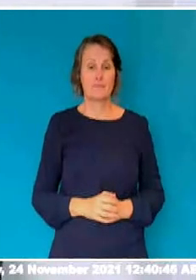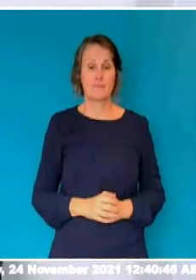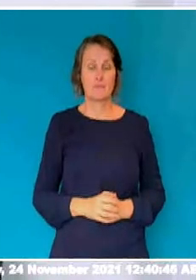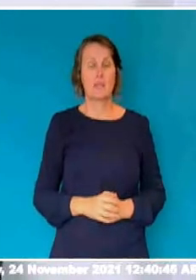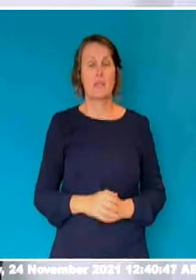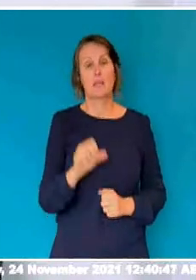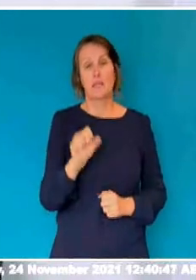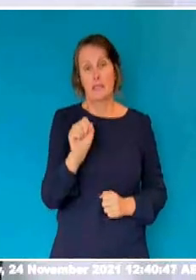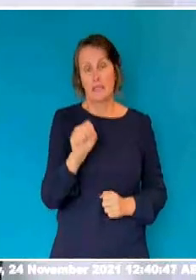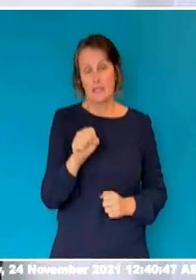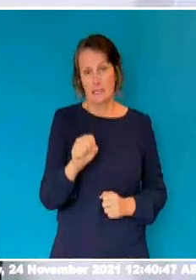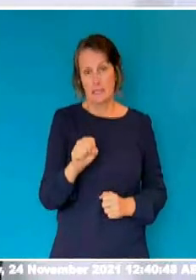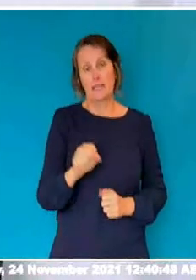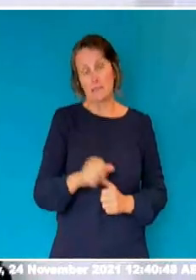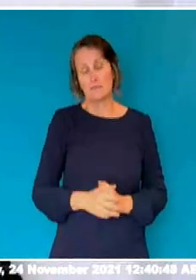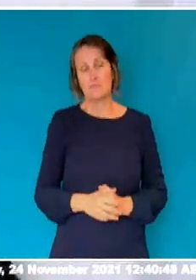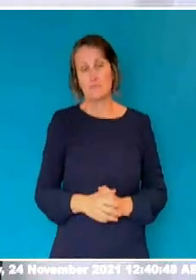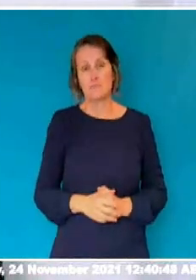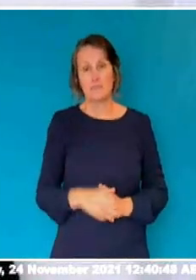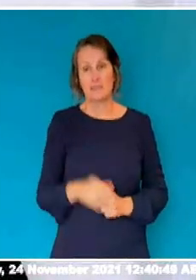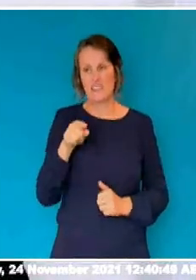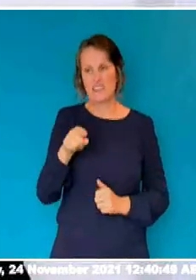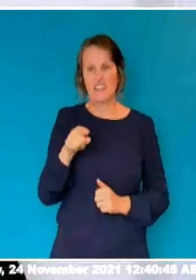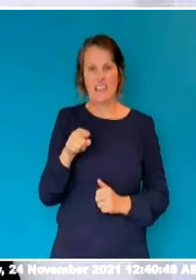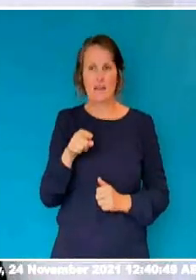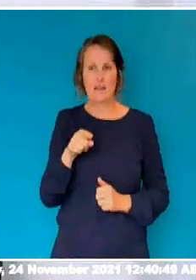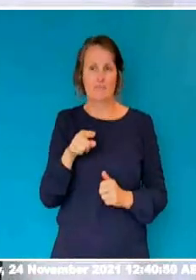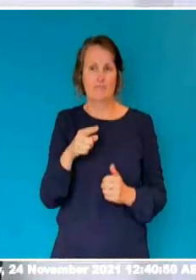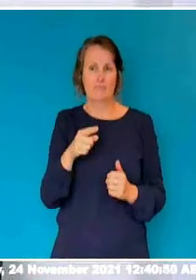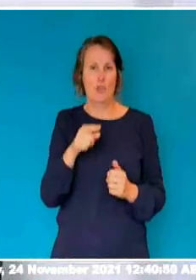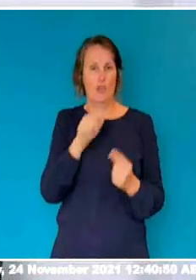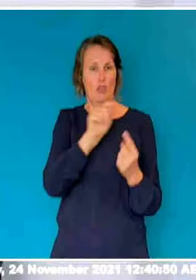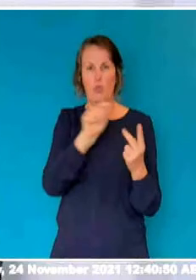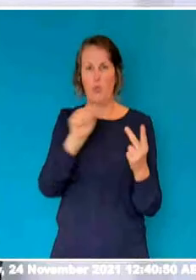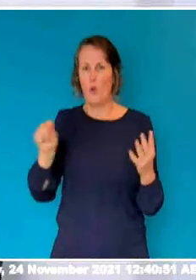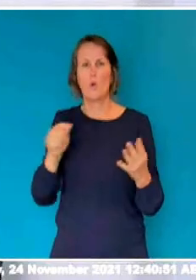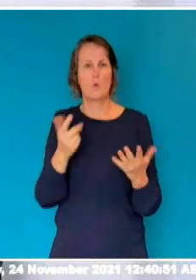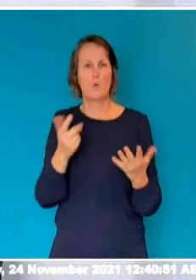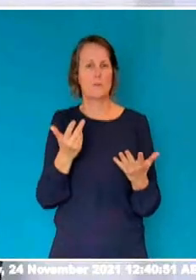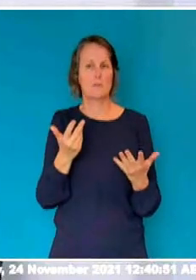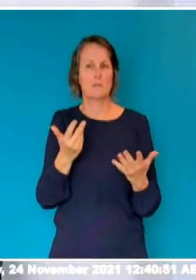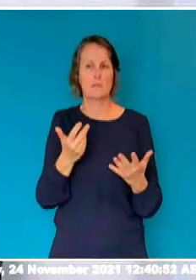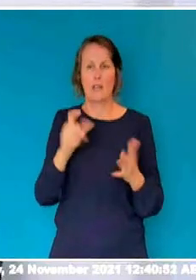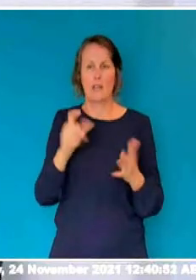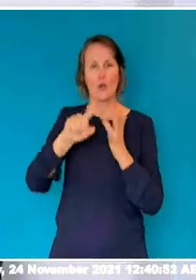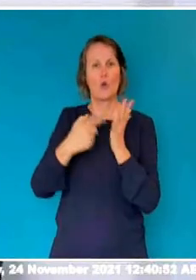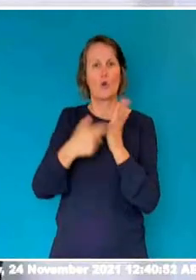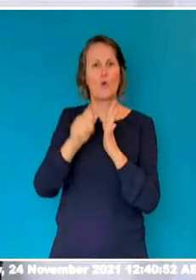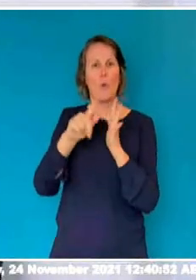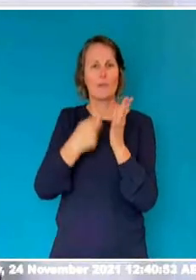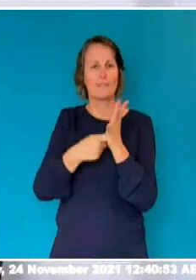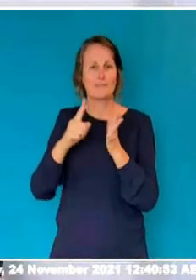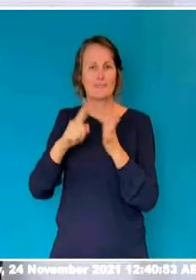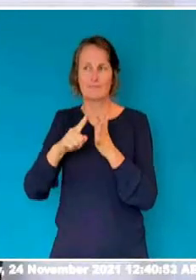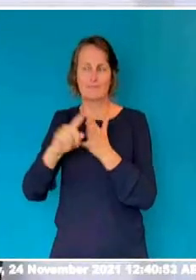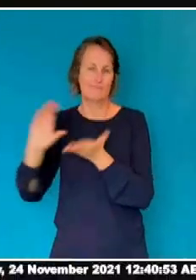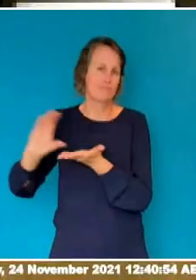Yes. Yes. They are the items that we have picked up corporately which generally tend to be